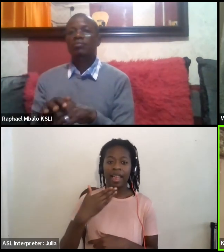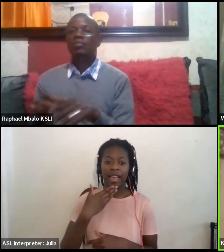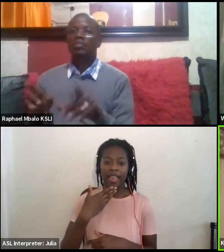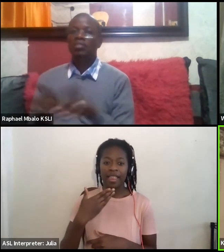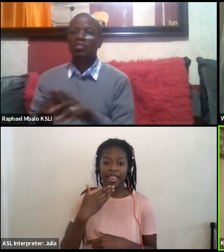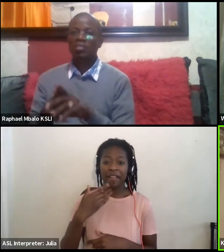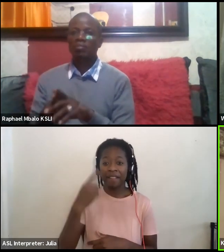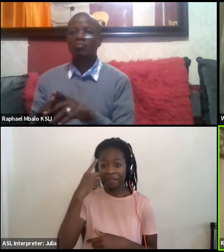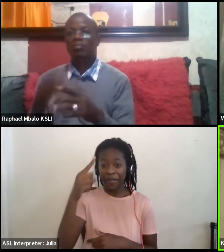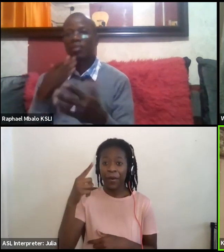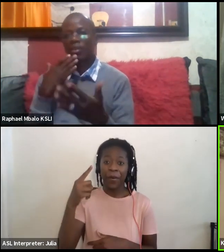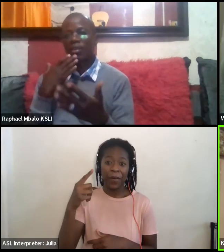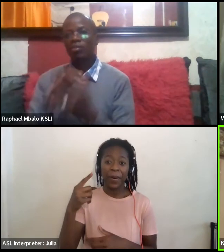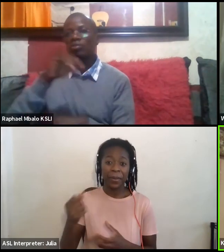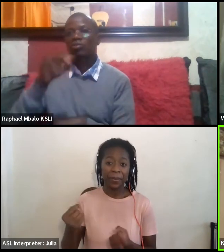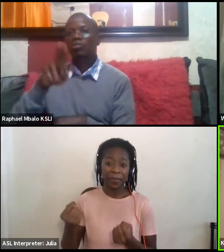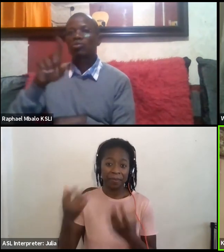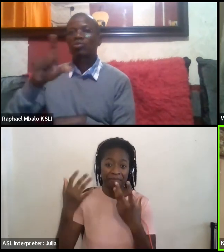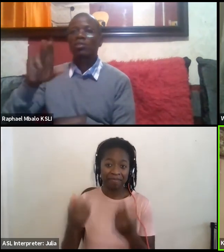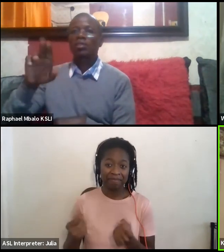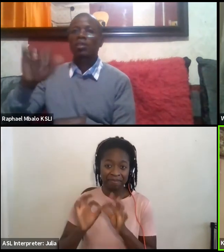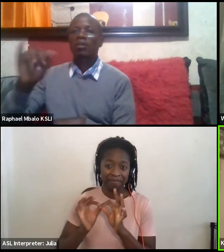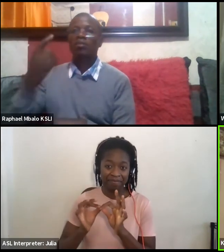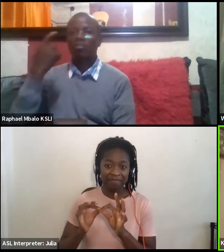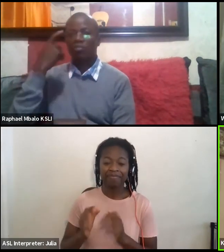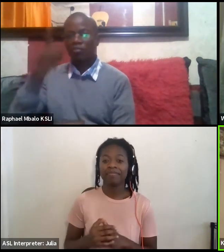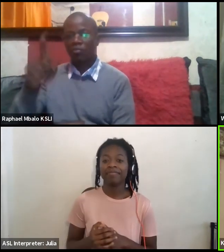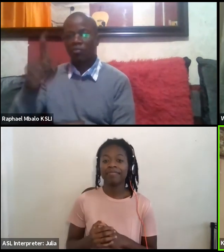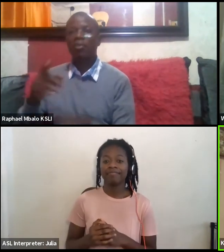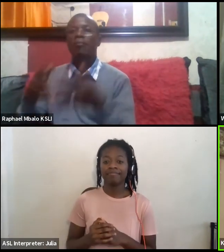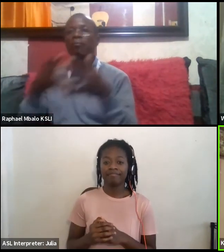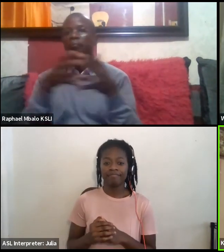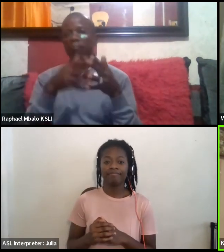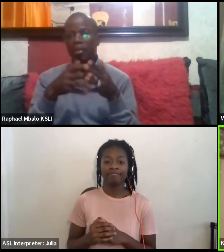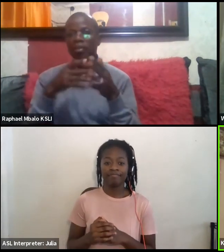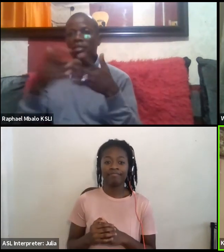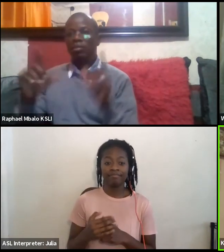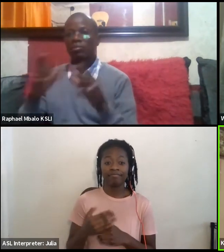for our American sign language interpretation. Thank you to the HowlRound series.